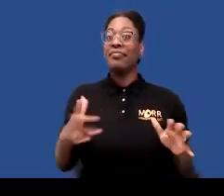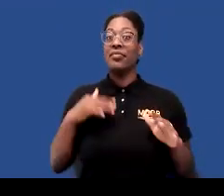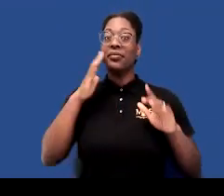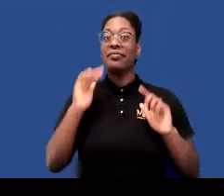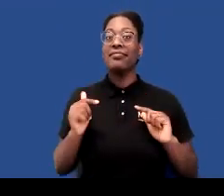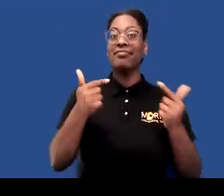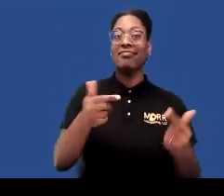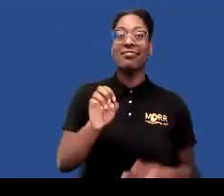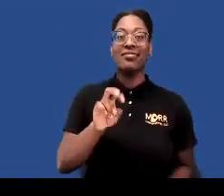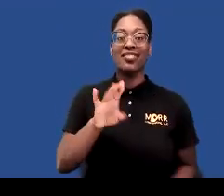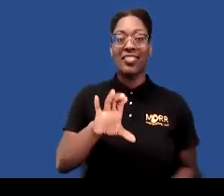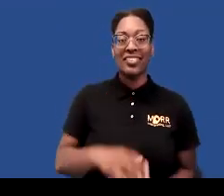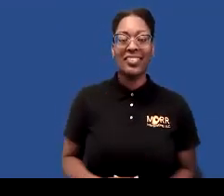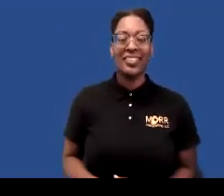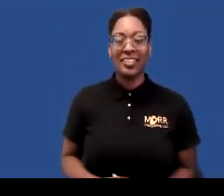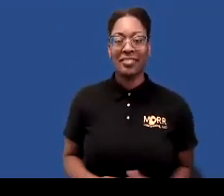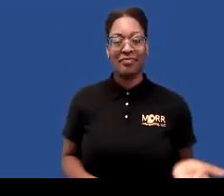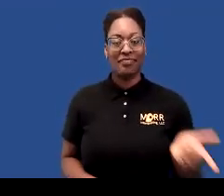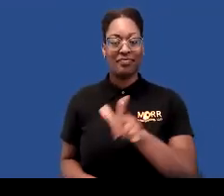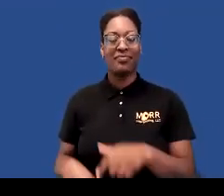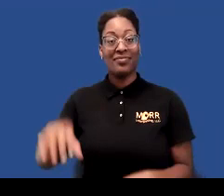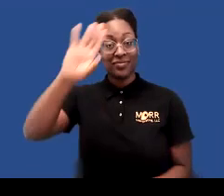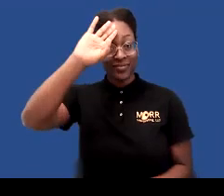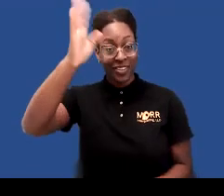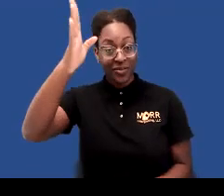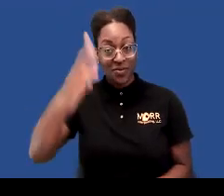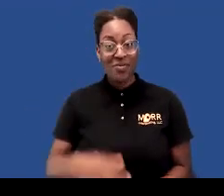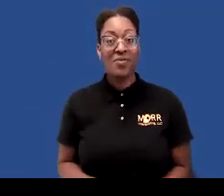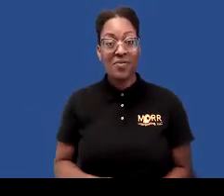[Eric Camarillo]: Hi, everybody. Thank you so much for being here and joining me.